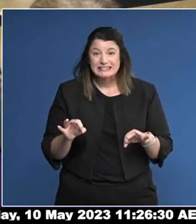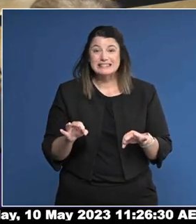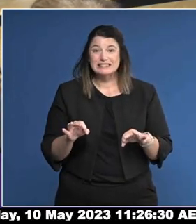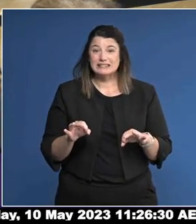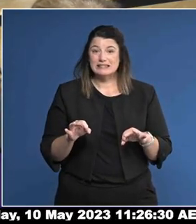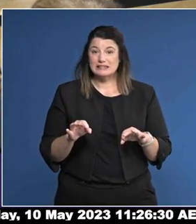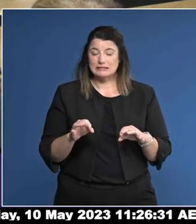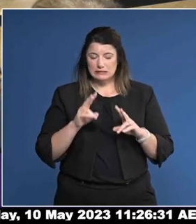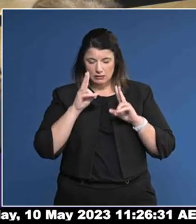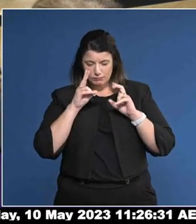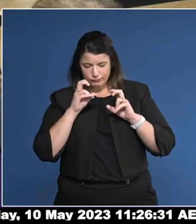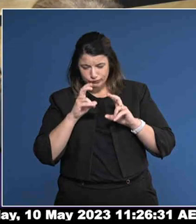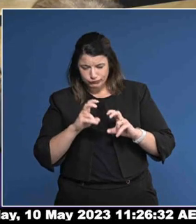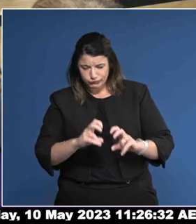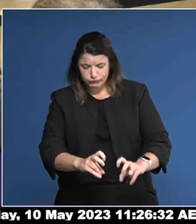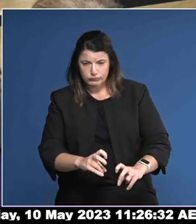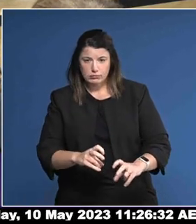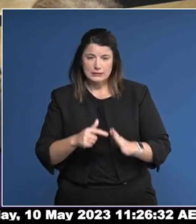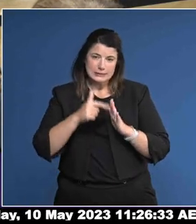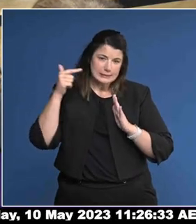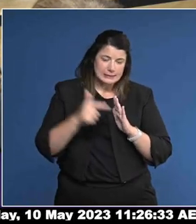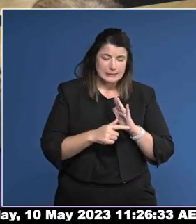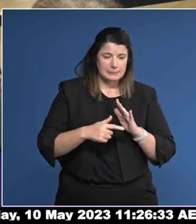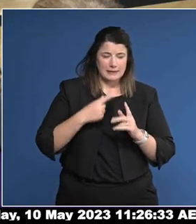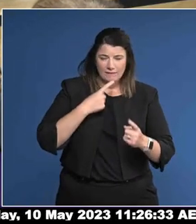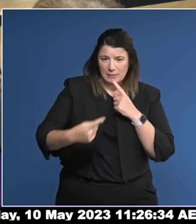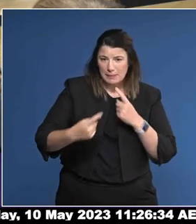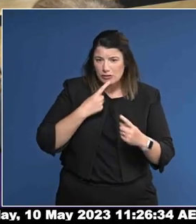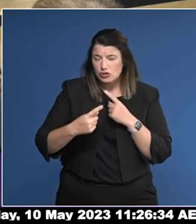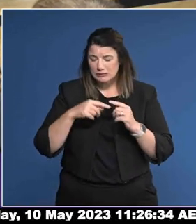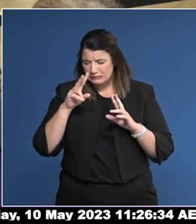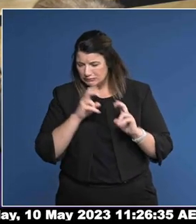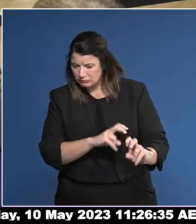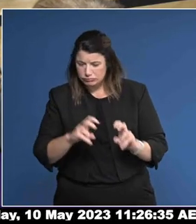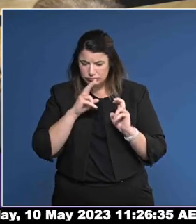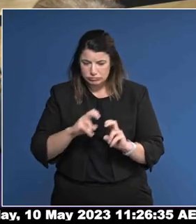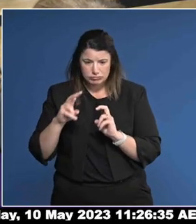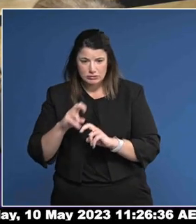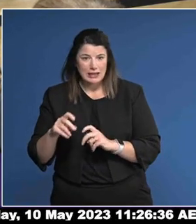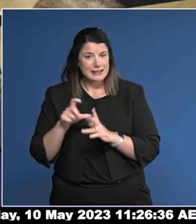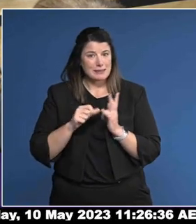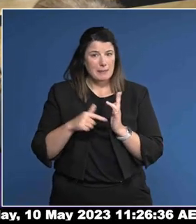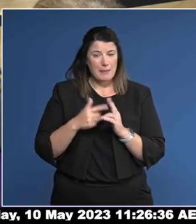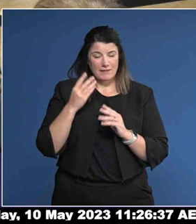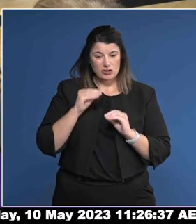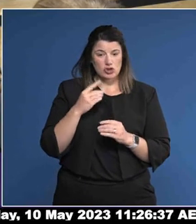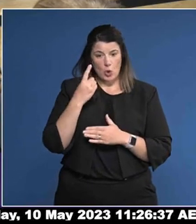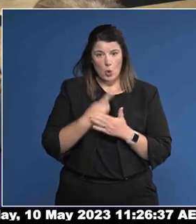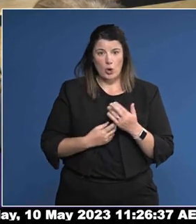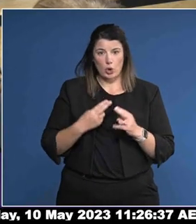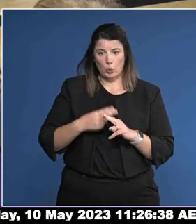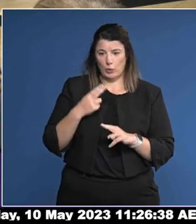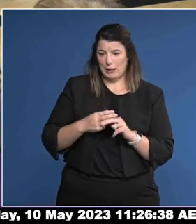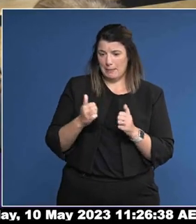dive review, and the Department of Education only undertook a desktop audit, in light of